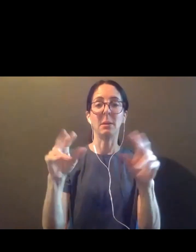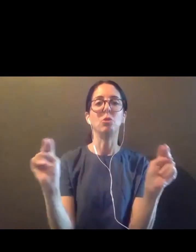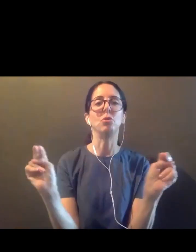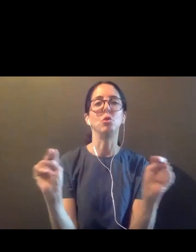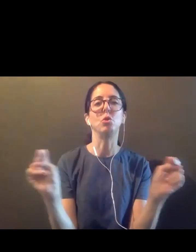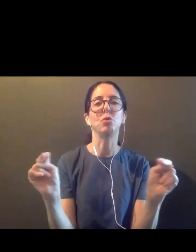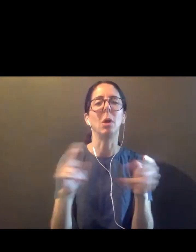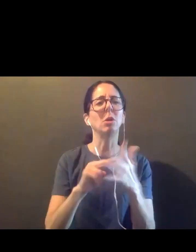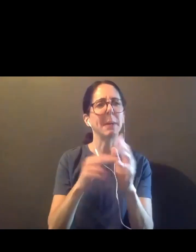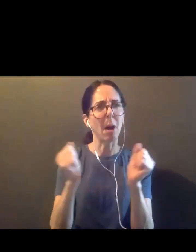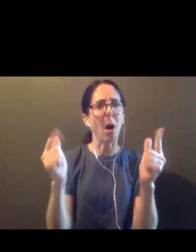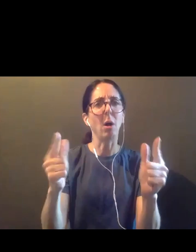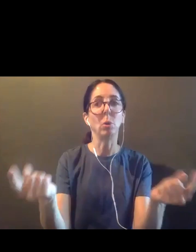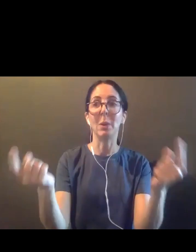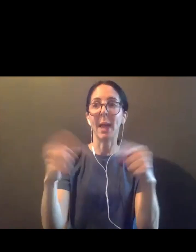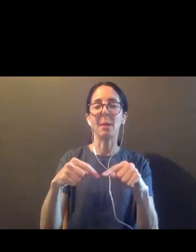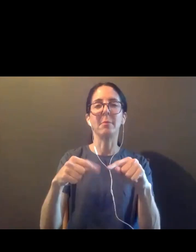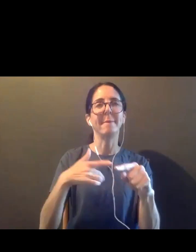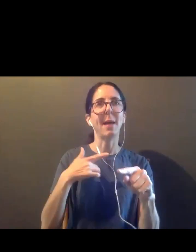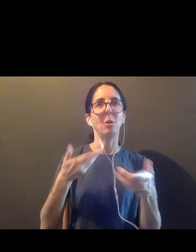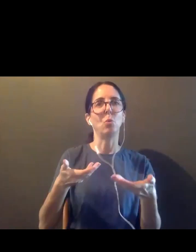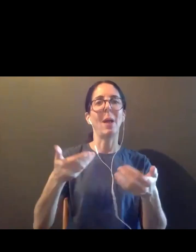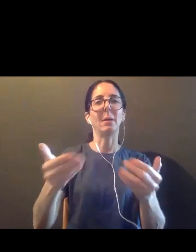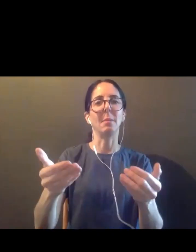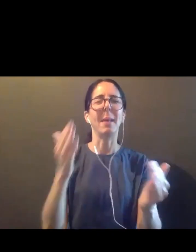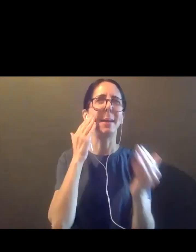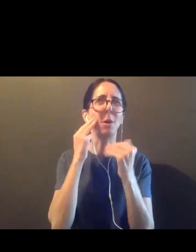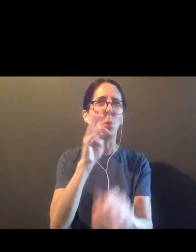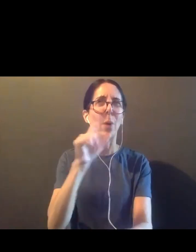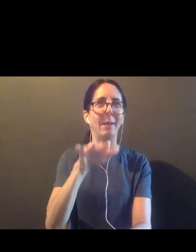and everyone was familiar with that space. It’s very important, that.